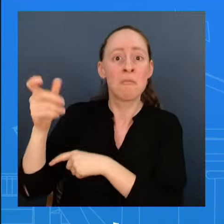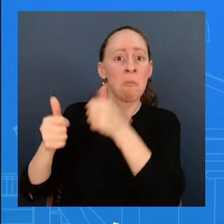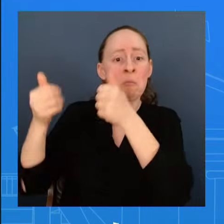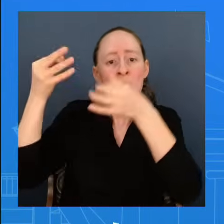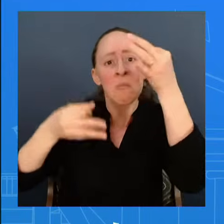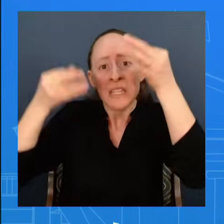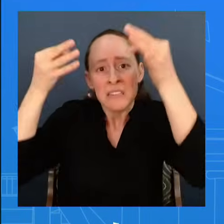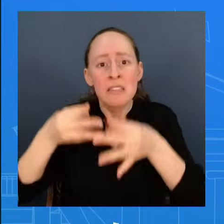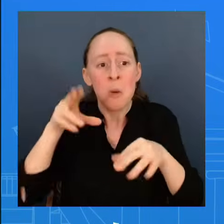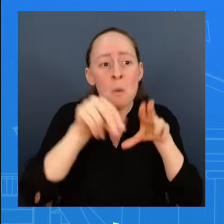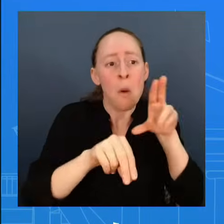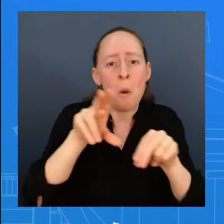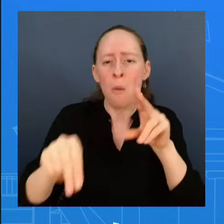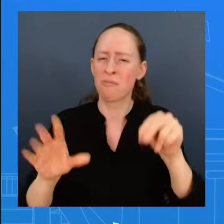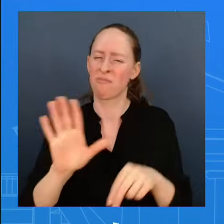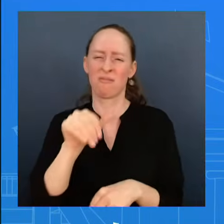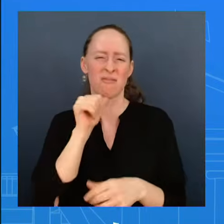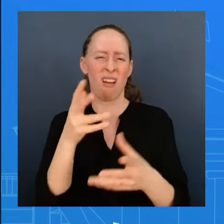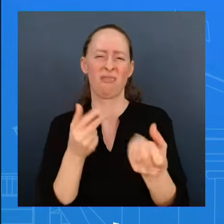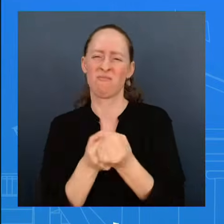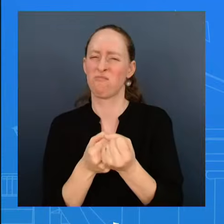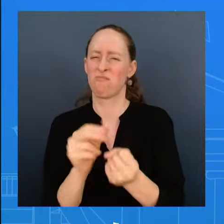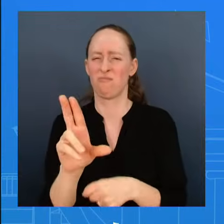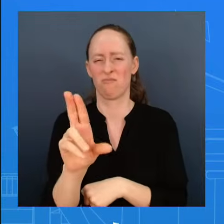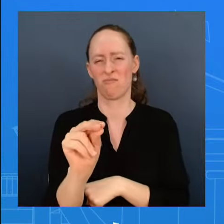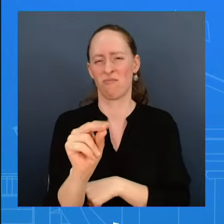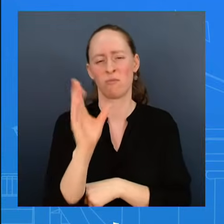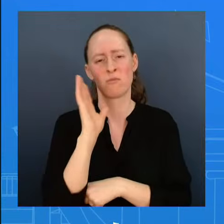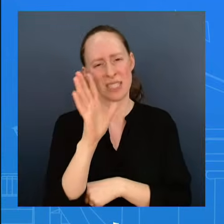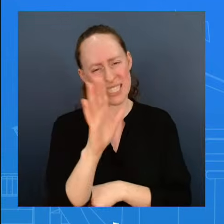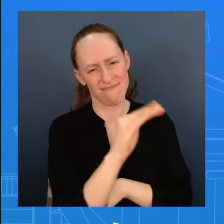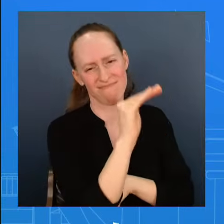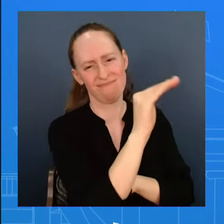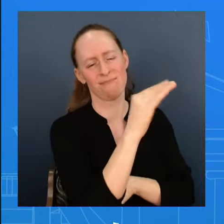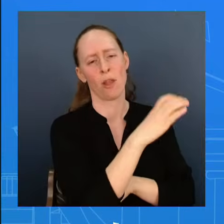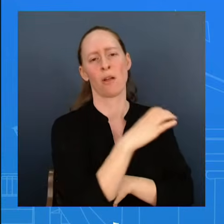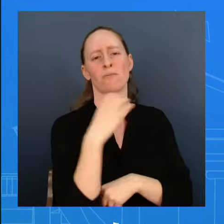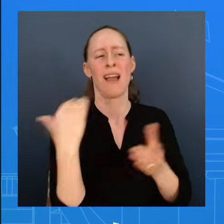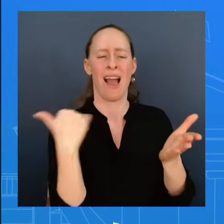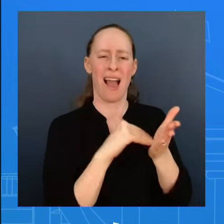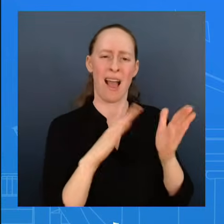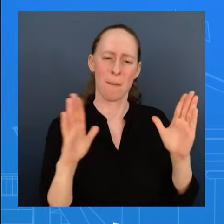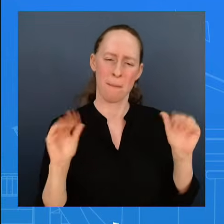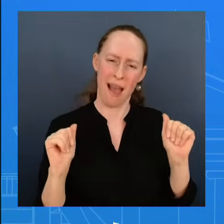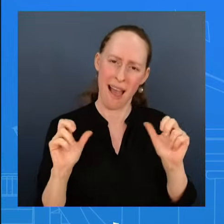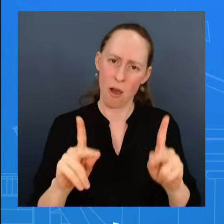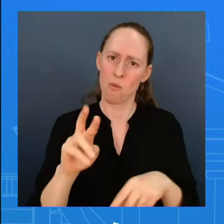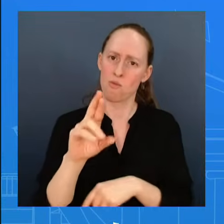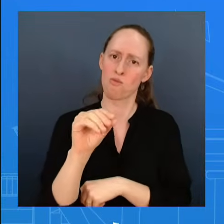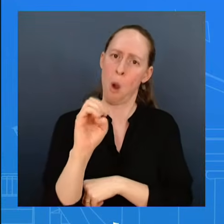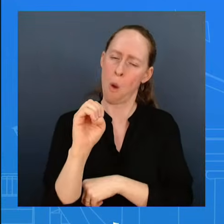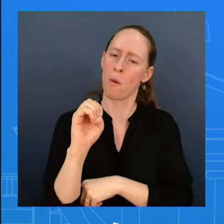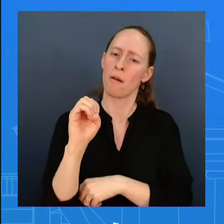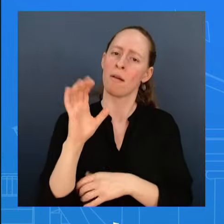Wade into federal law, the only way to ensure every woman can access the care she needs regardless